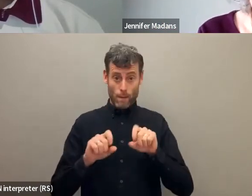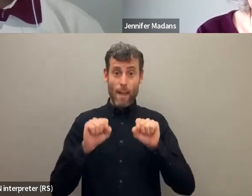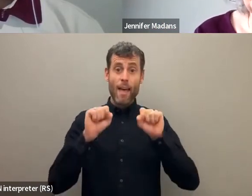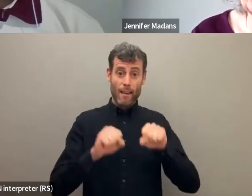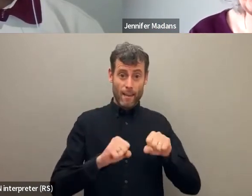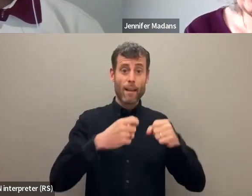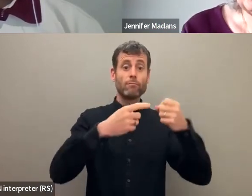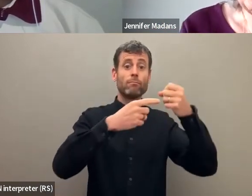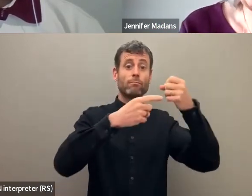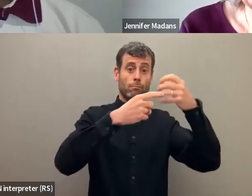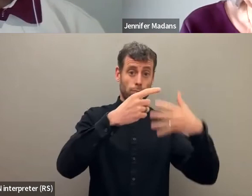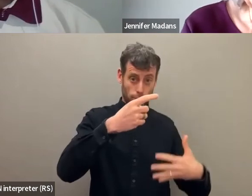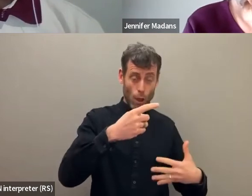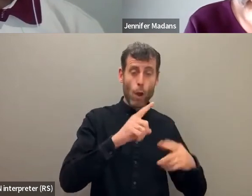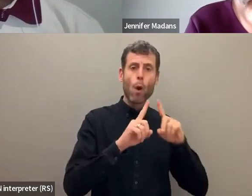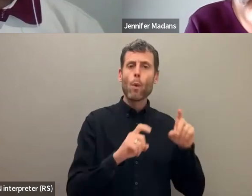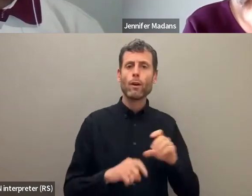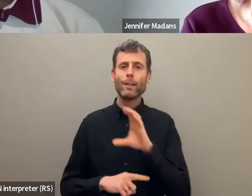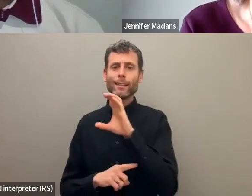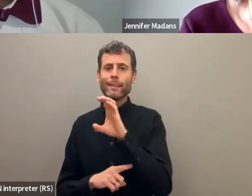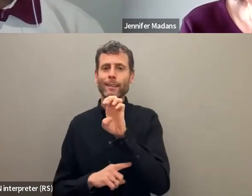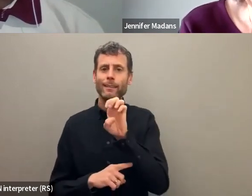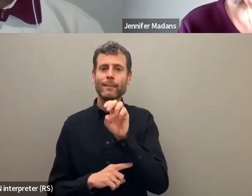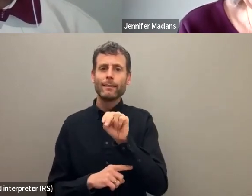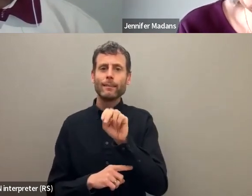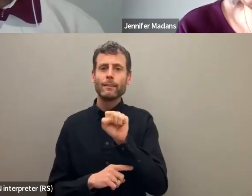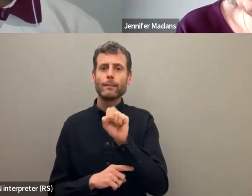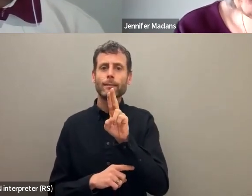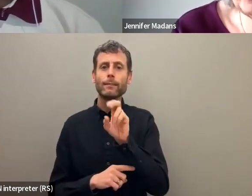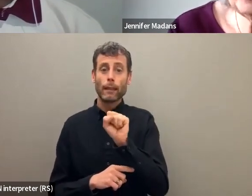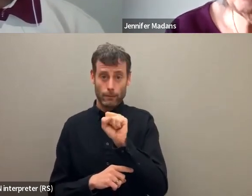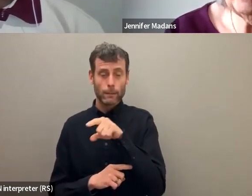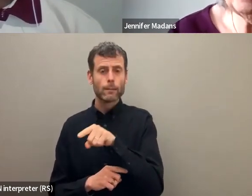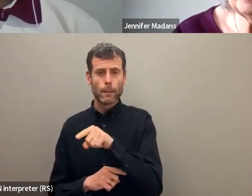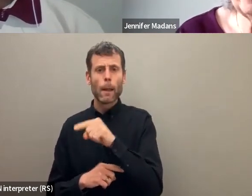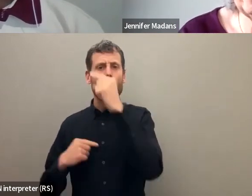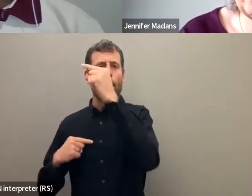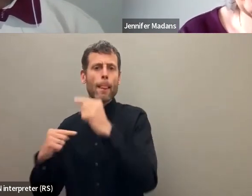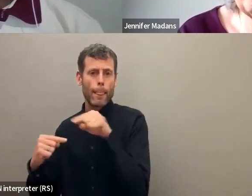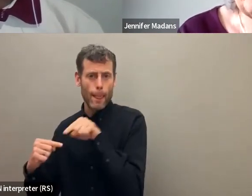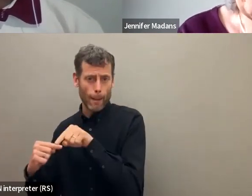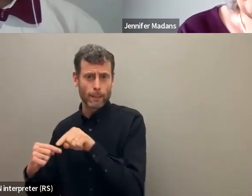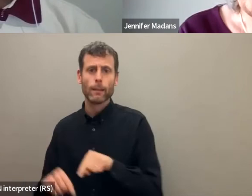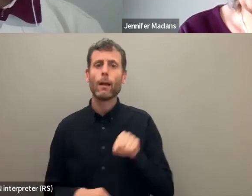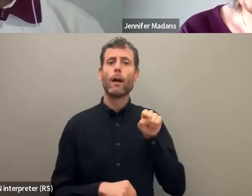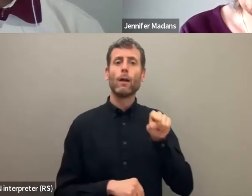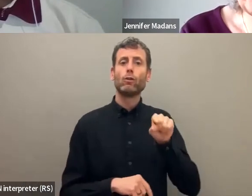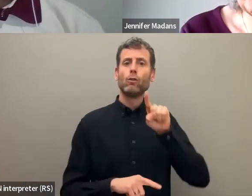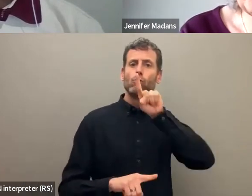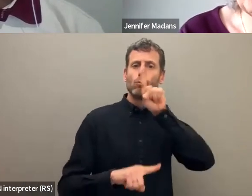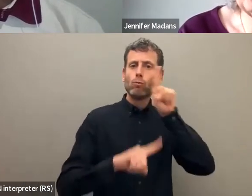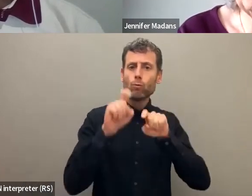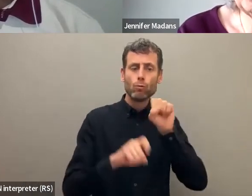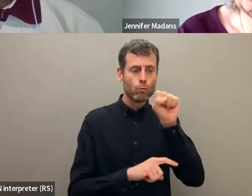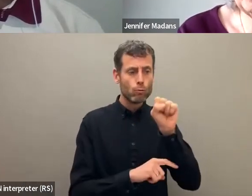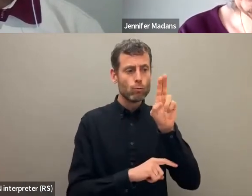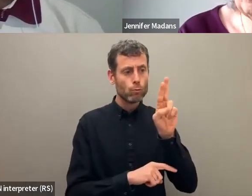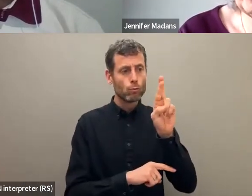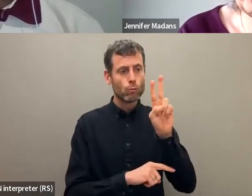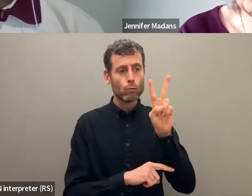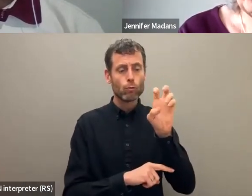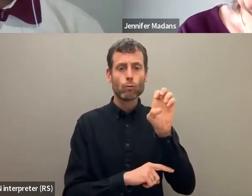Jennifer Madans: programs themselves now first turning to content, the identification of the population with disabilities is a first and most critical step.